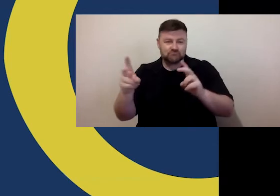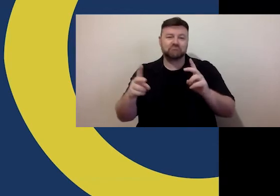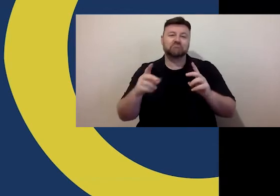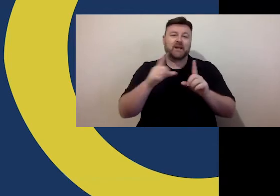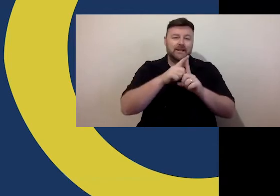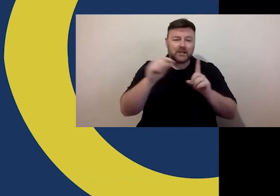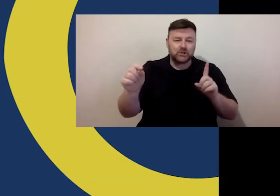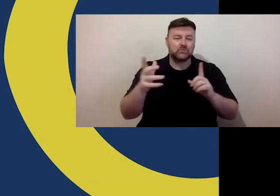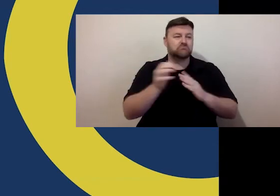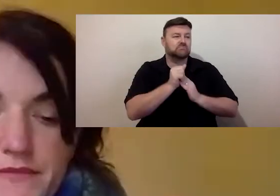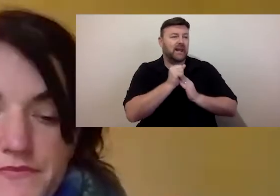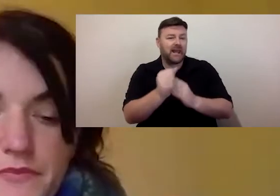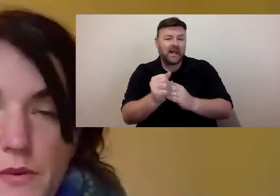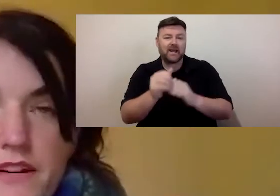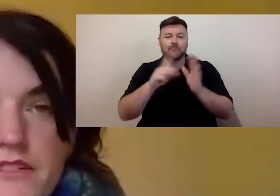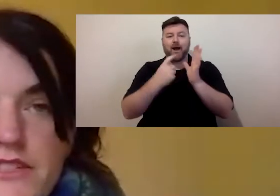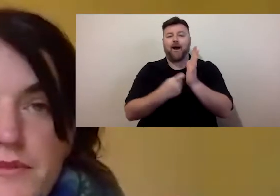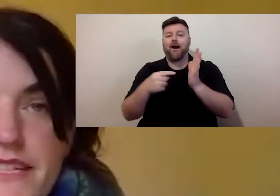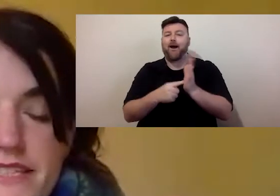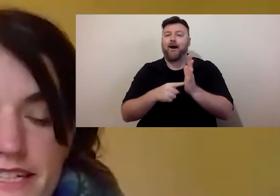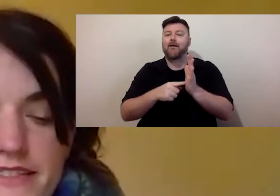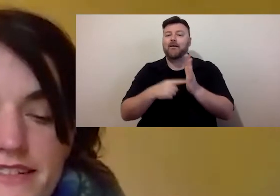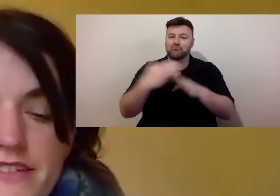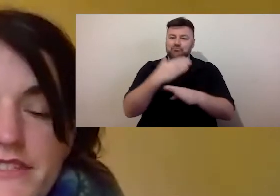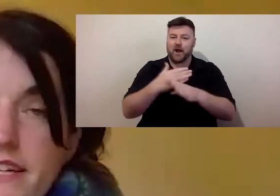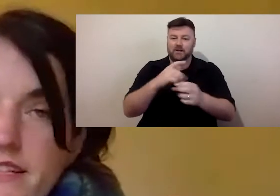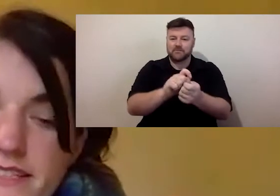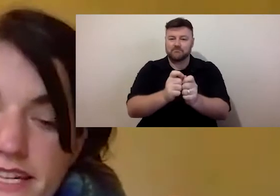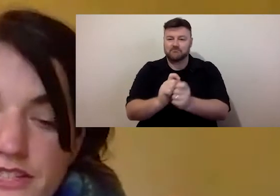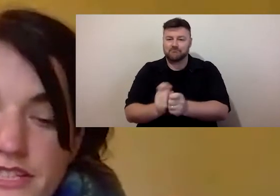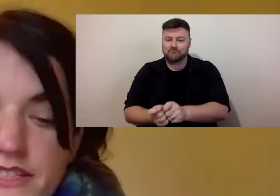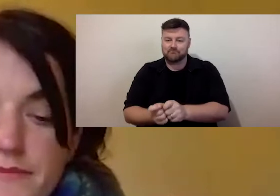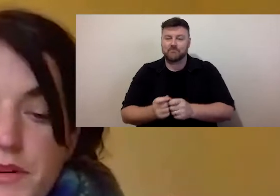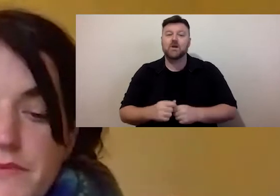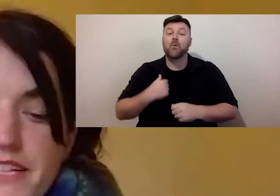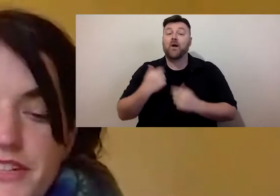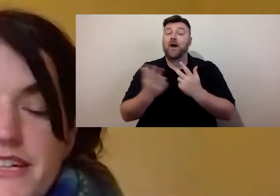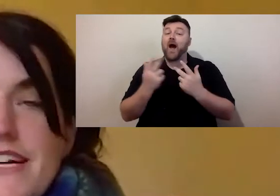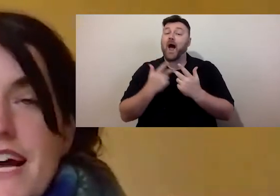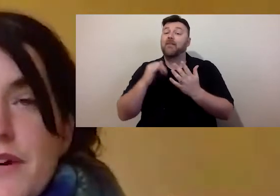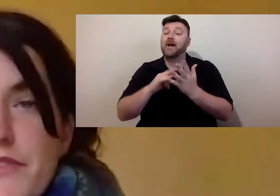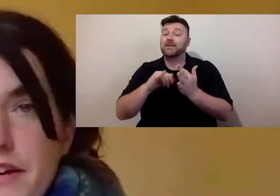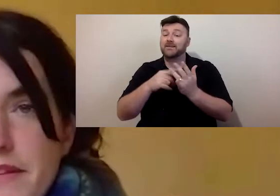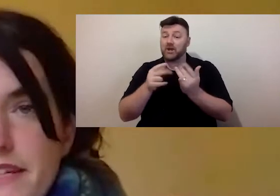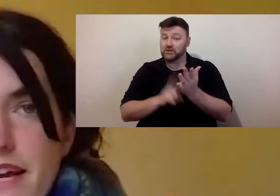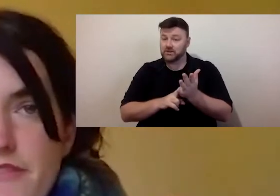arts practice adaptation. We are also presenting a series of sector-led sessions proposed by you, and we are very pleased to have Matt